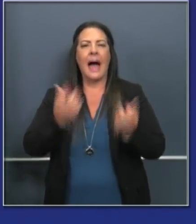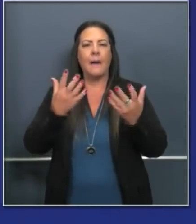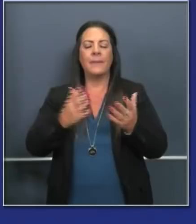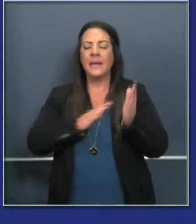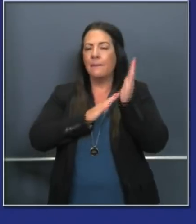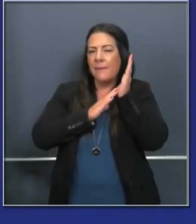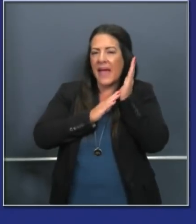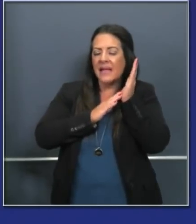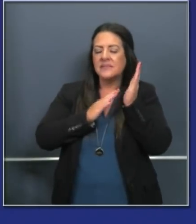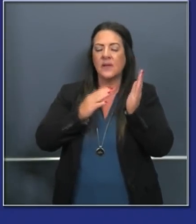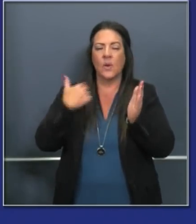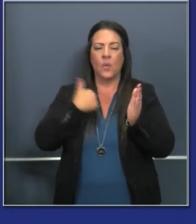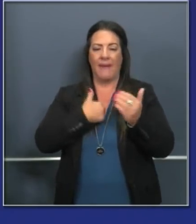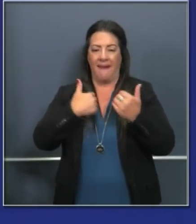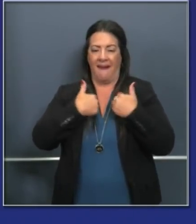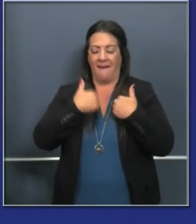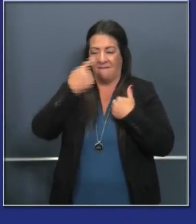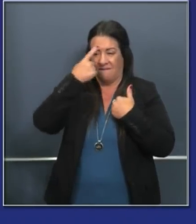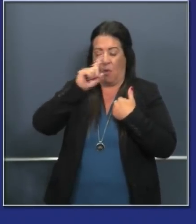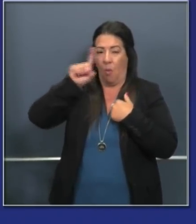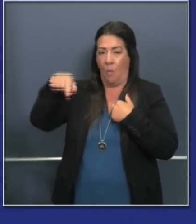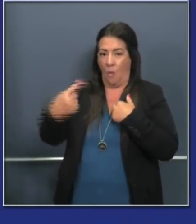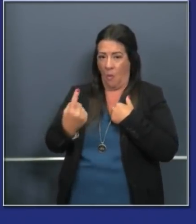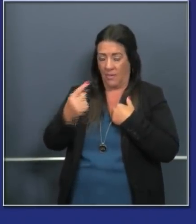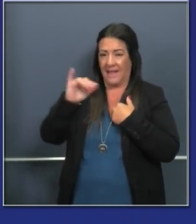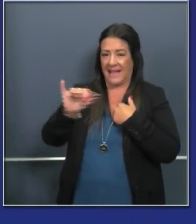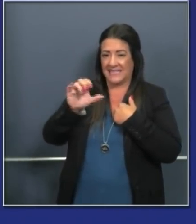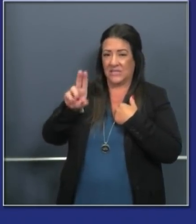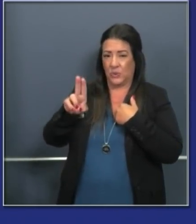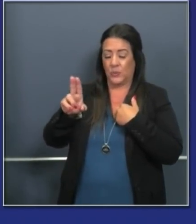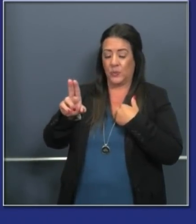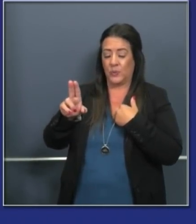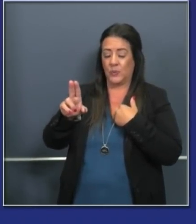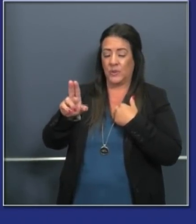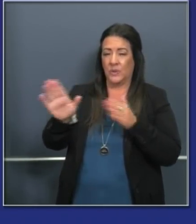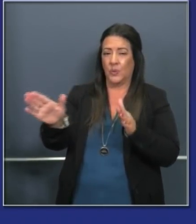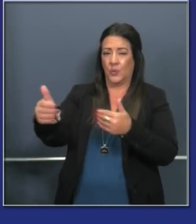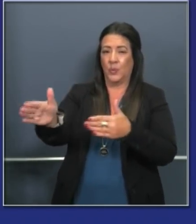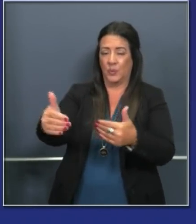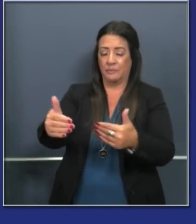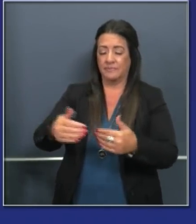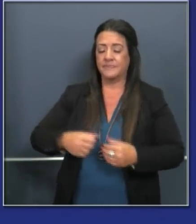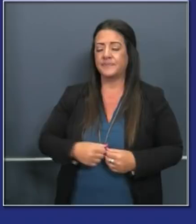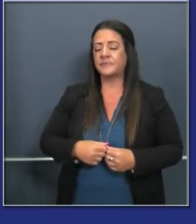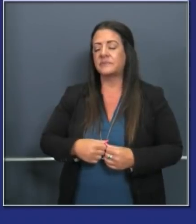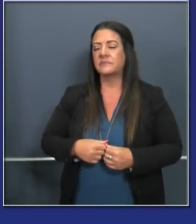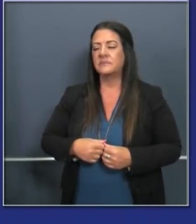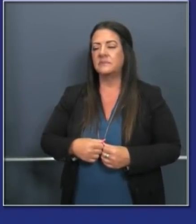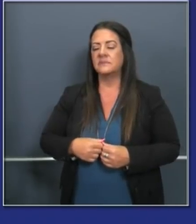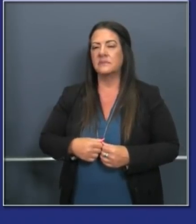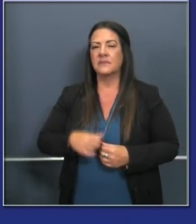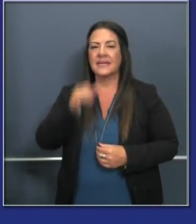USE THIS REPRESENTED ON THIS PIE CHART IS ROUGHLY 34% OF THE AVAILABLE ICU BEDS WITHIN